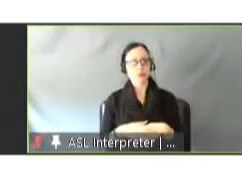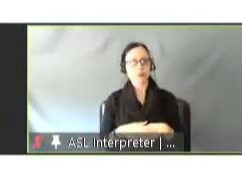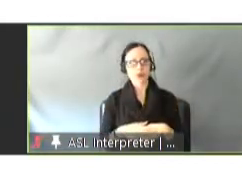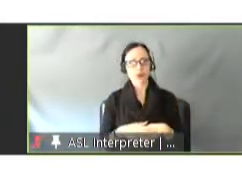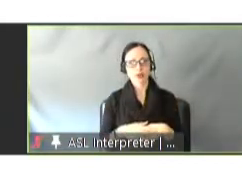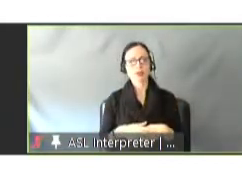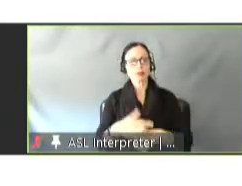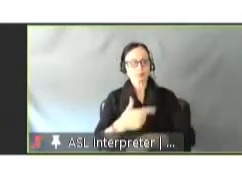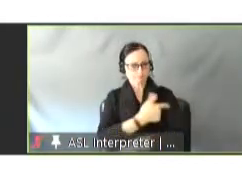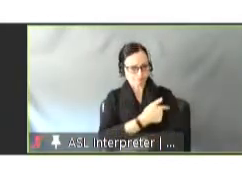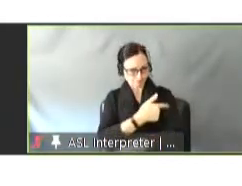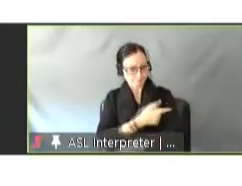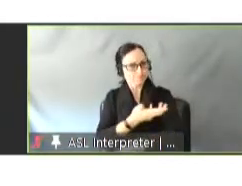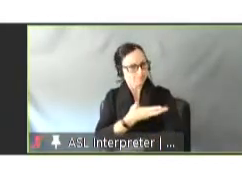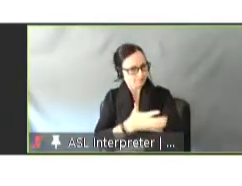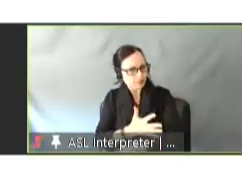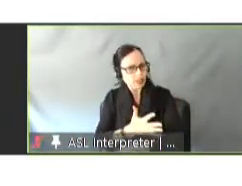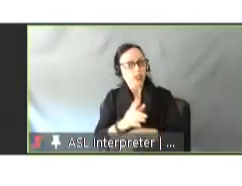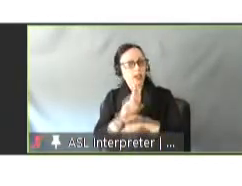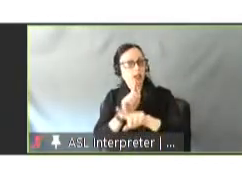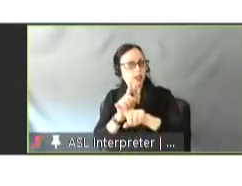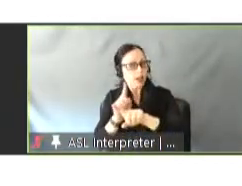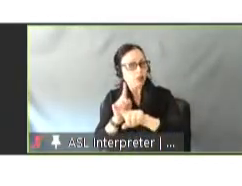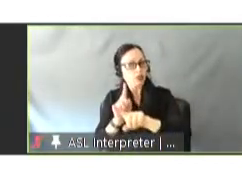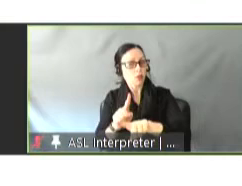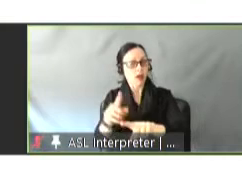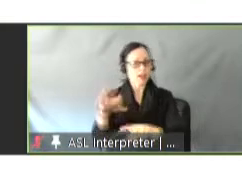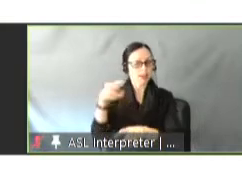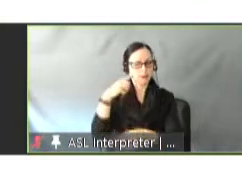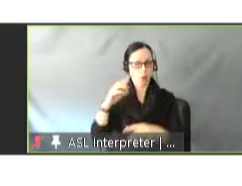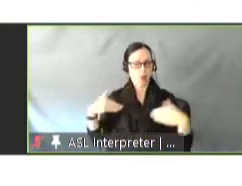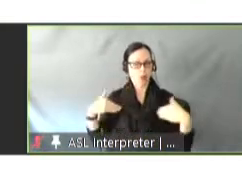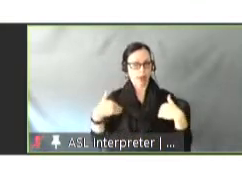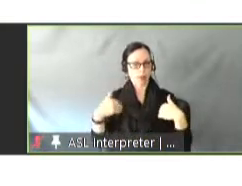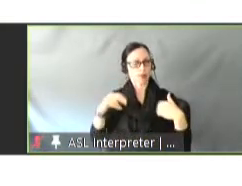you get antibody responses in these animals. So, obviously, at the highest doses, you get